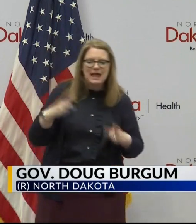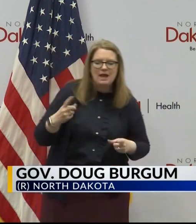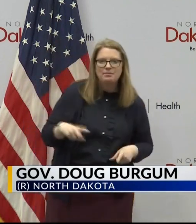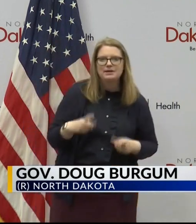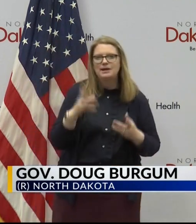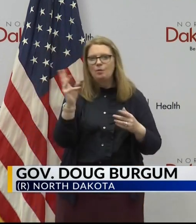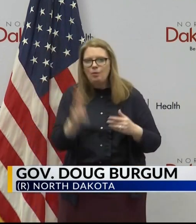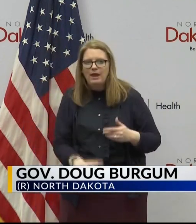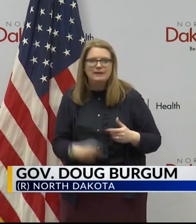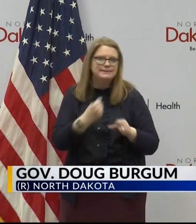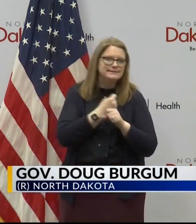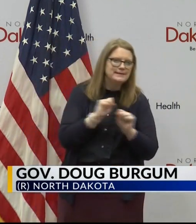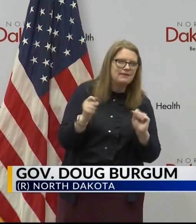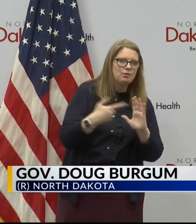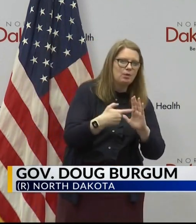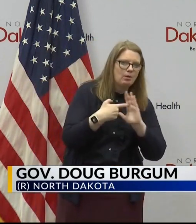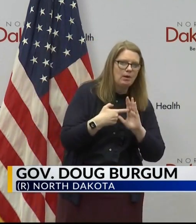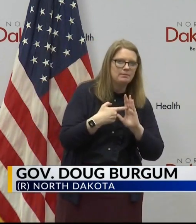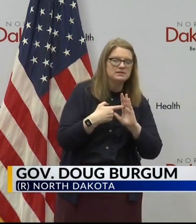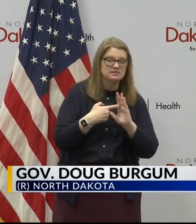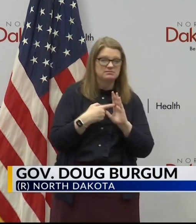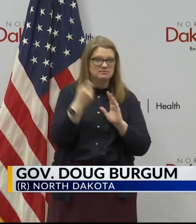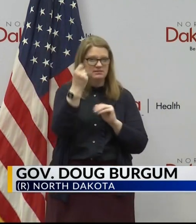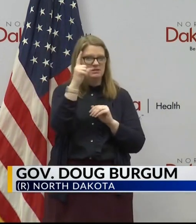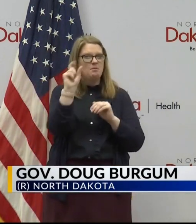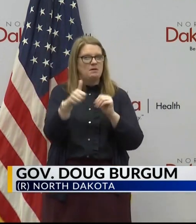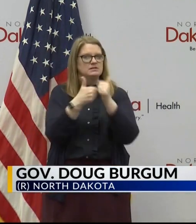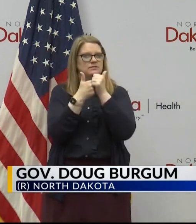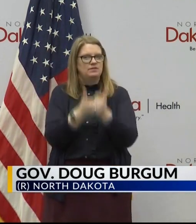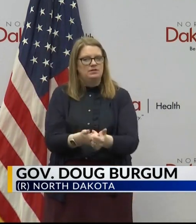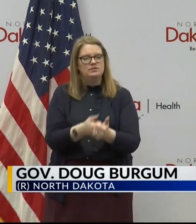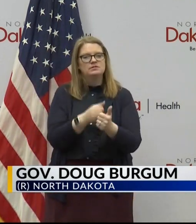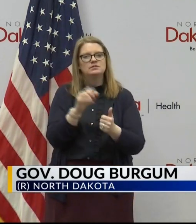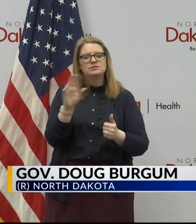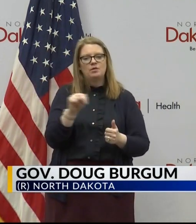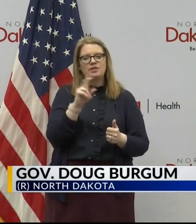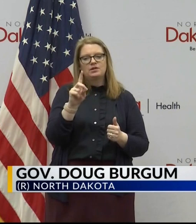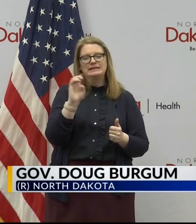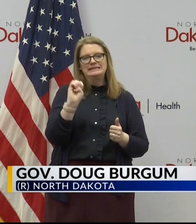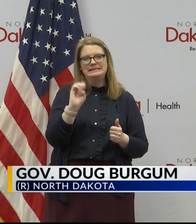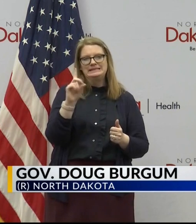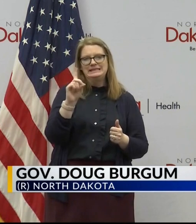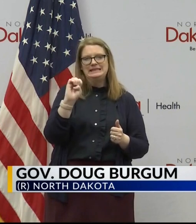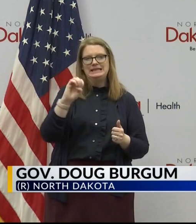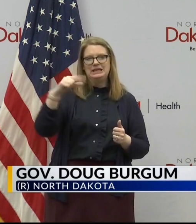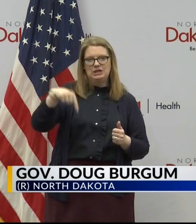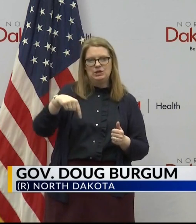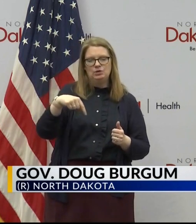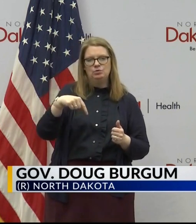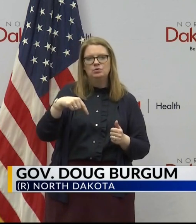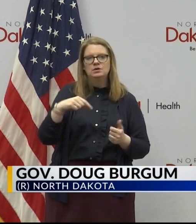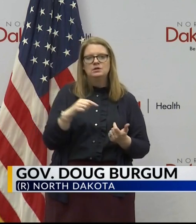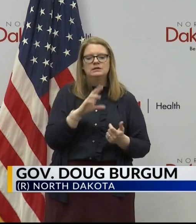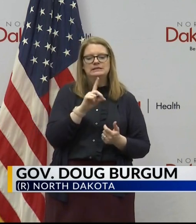SERVICE WANT TO REMIND YOU TO PLAN THESE BURNS CAUTIOUSLY AND FAMILIAR YOURSELF WITH THE CONDITIONS AND THE SAFETY